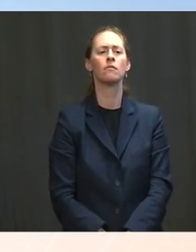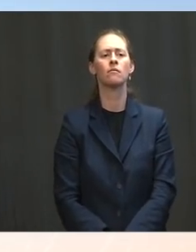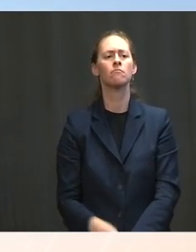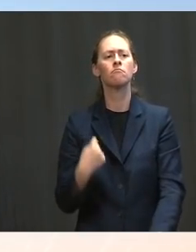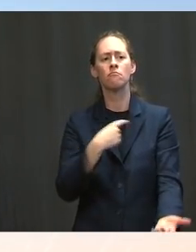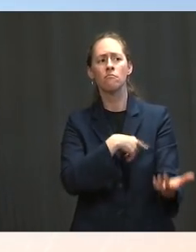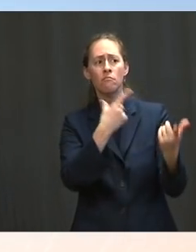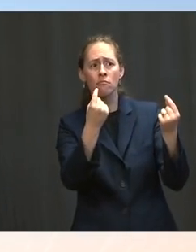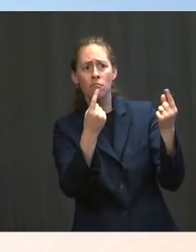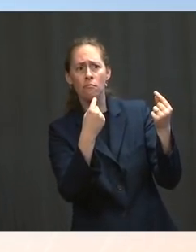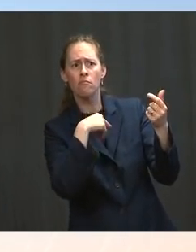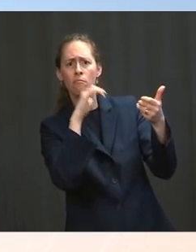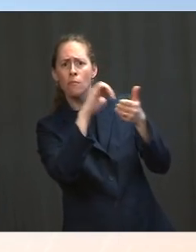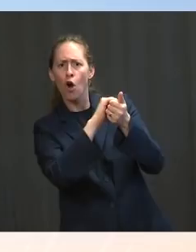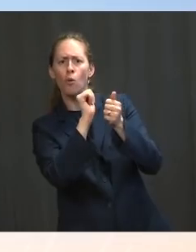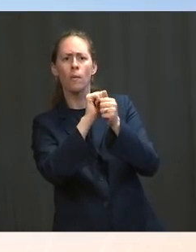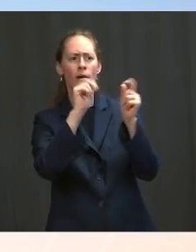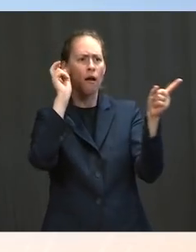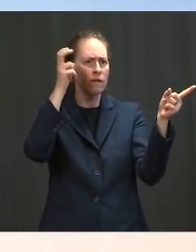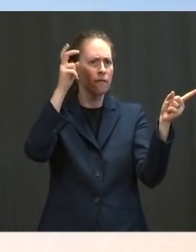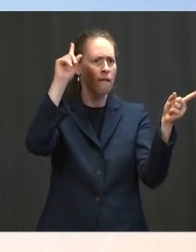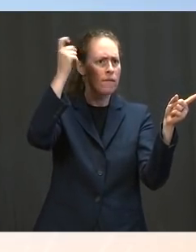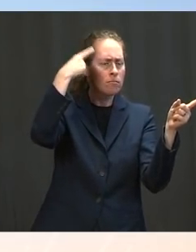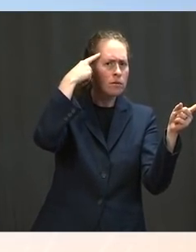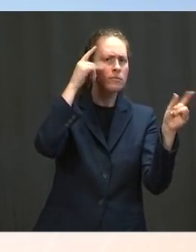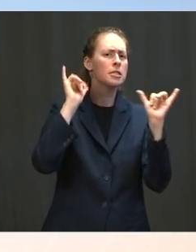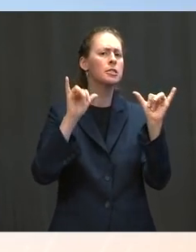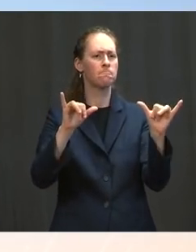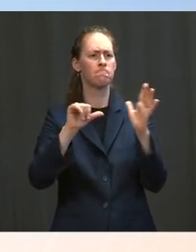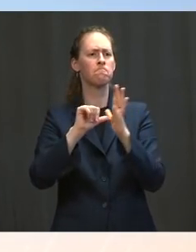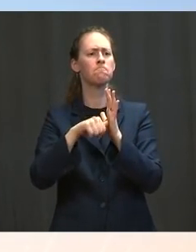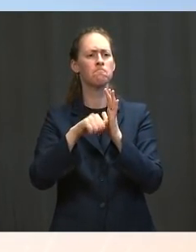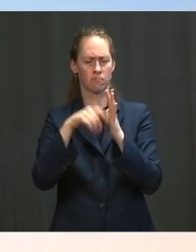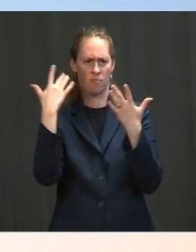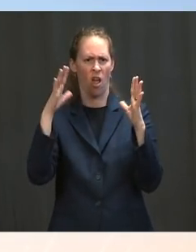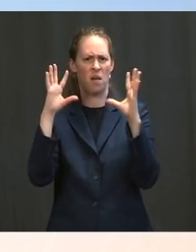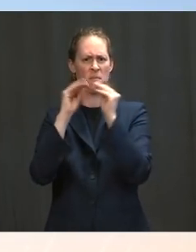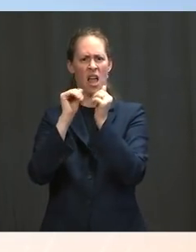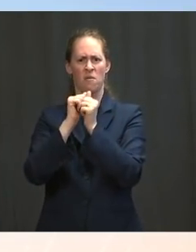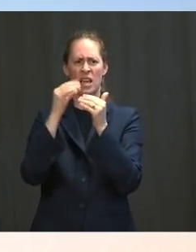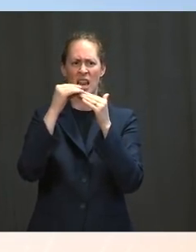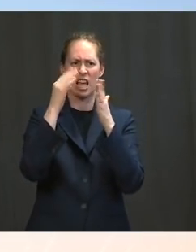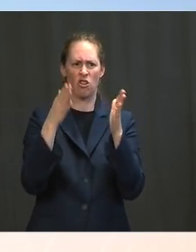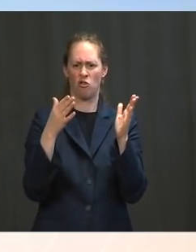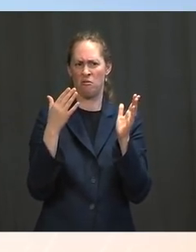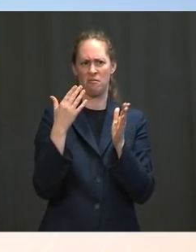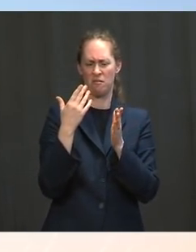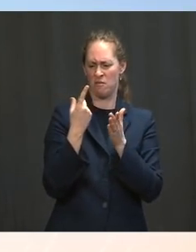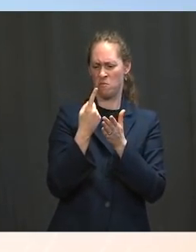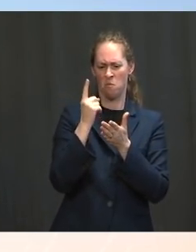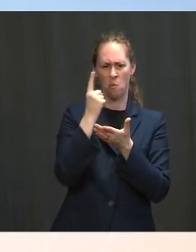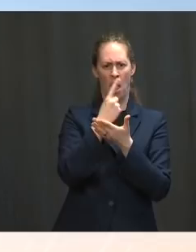That's something that the President reiterated when he met with leaders just a week and a half ago. That we -- that includes security assistance,